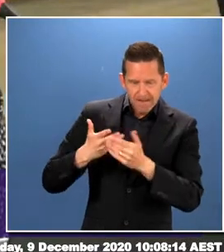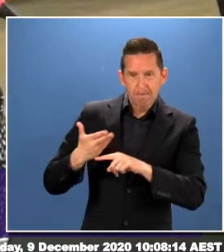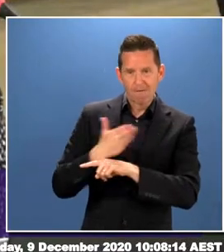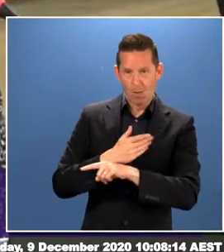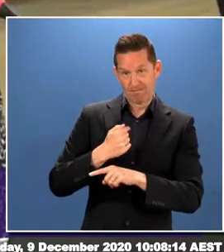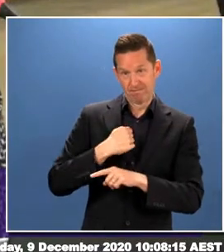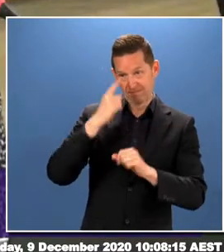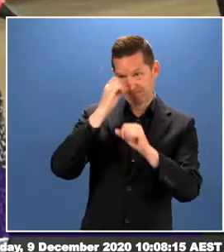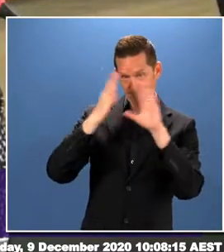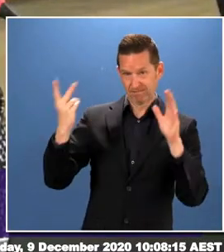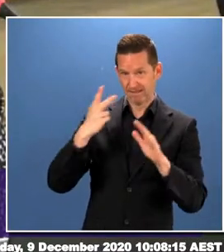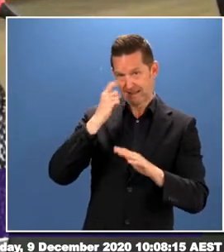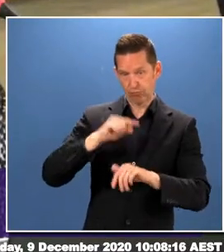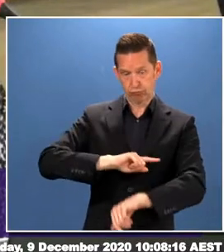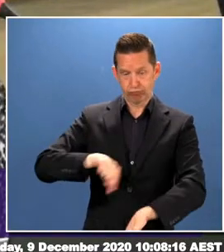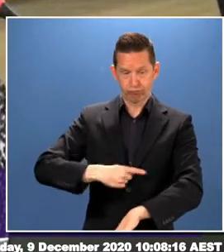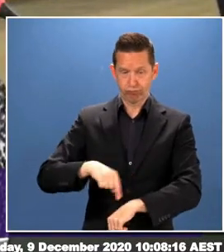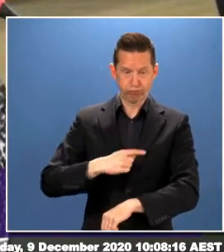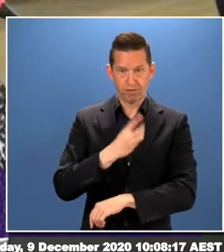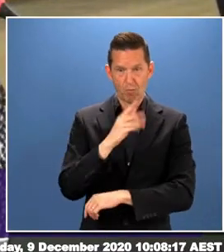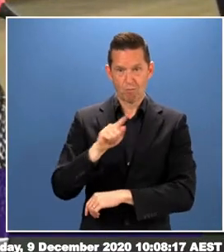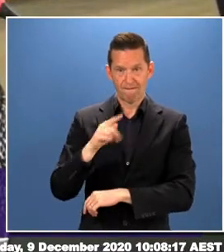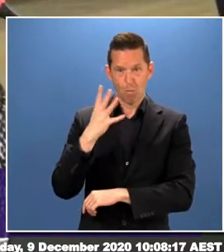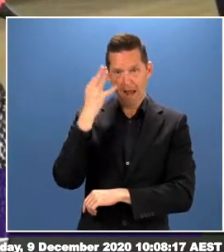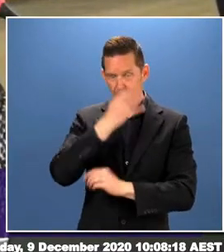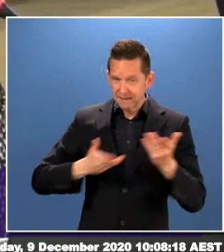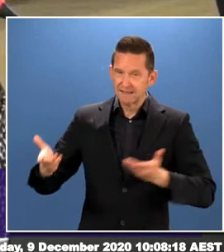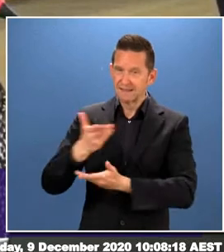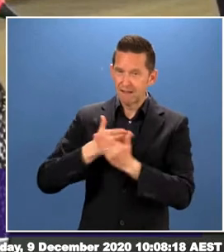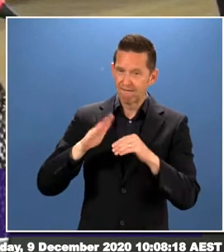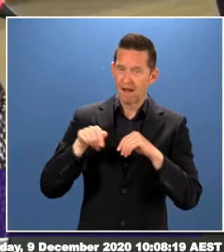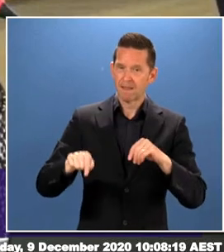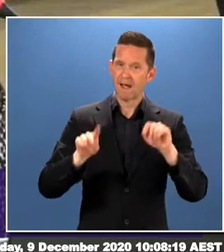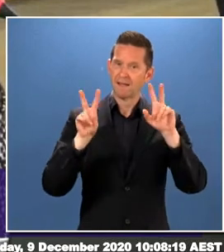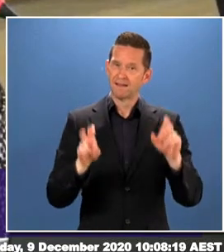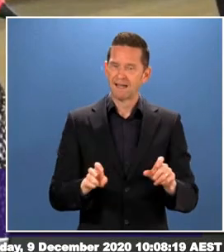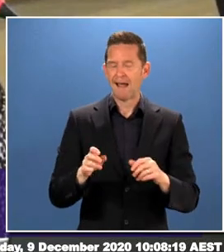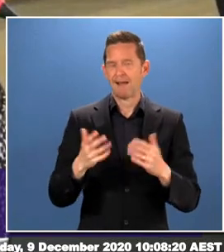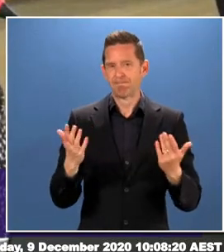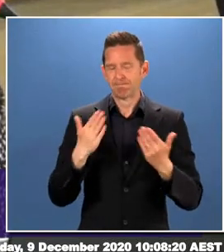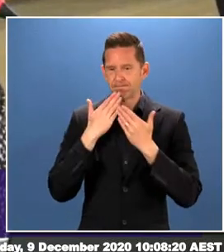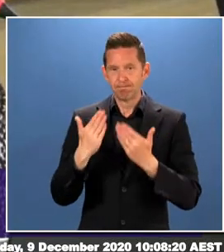for probably around three to four hours. Unfortunately we don't have that amount of time today and we are almost